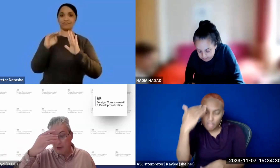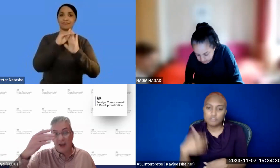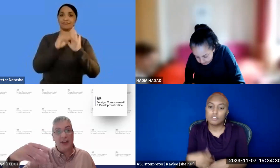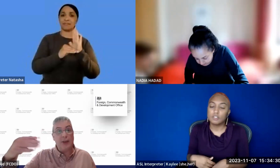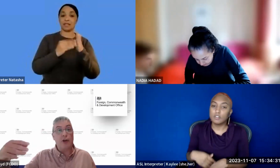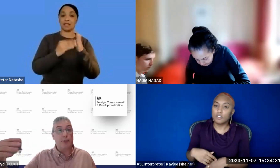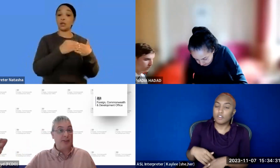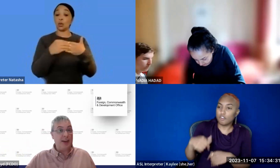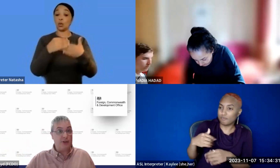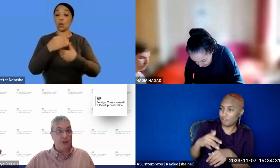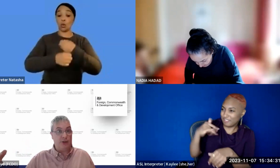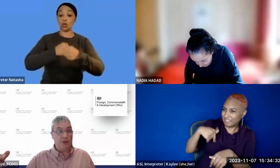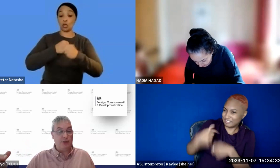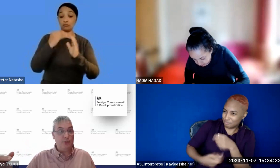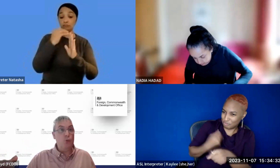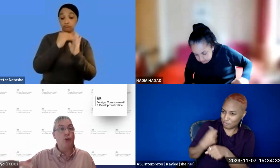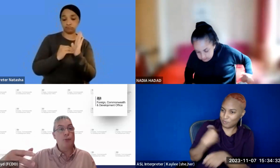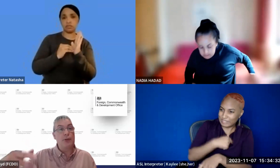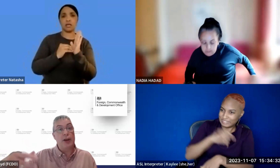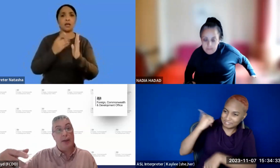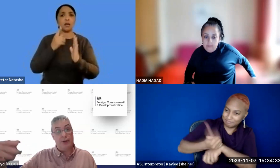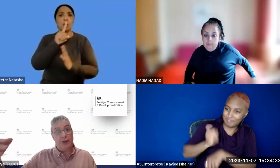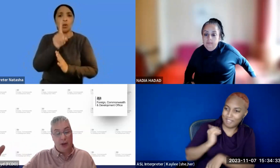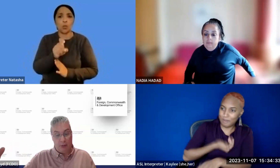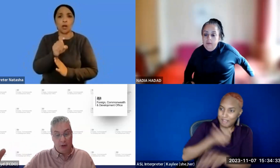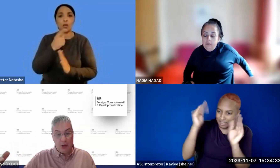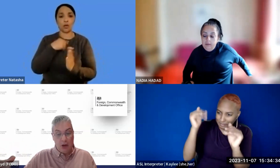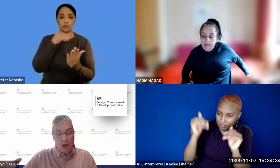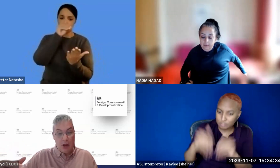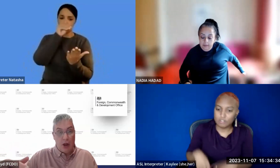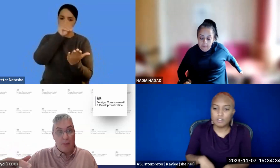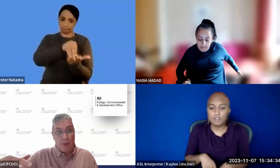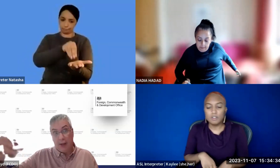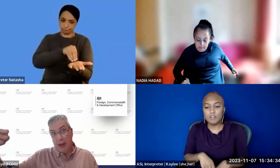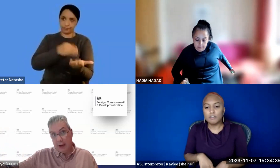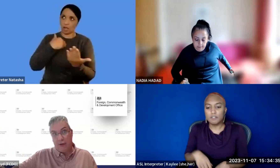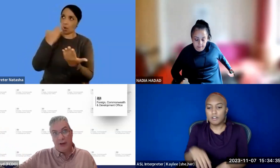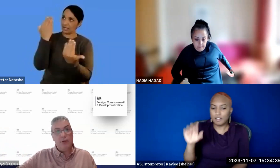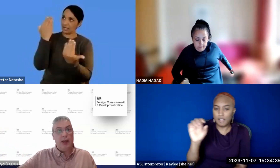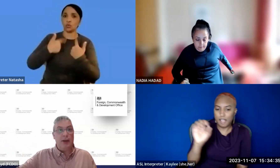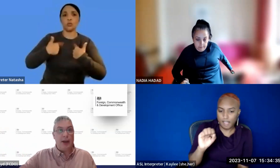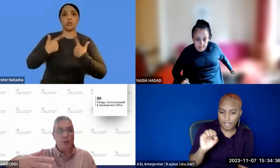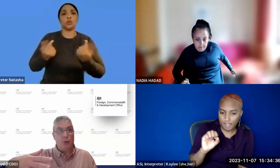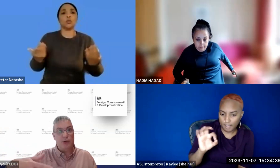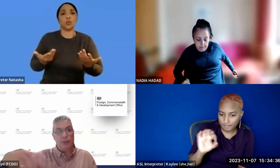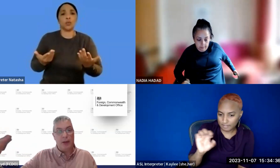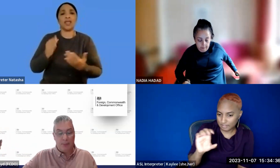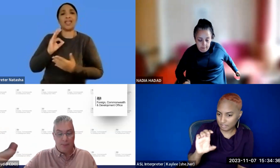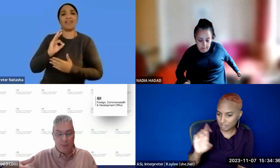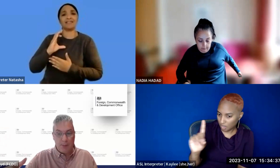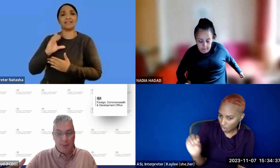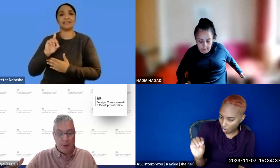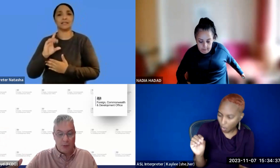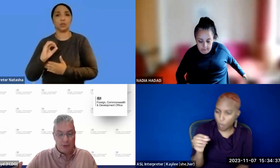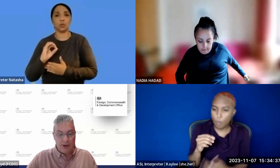and setting up our expectations for what should be done at FCDO, at country level and headquarters.